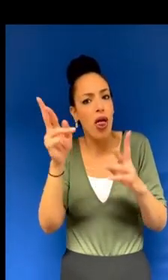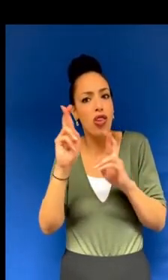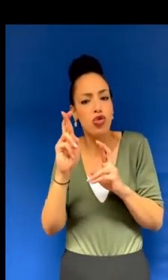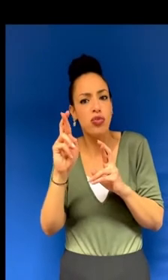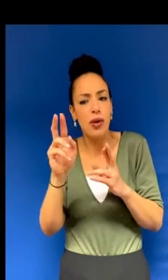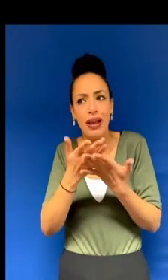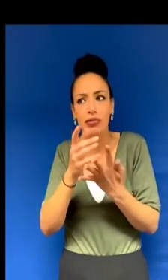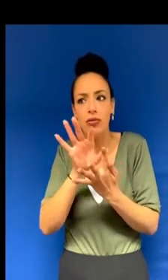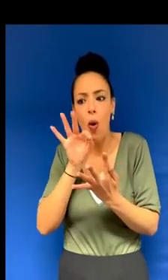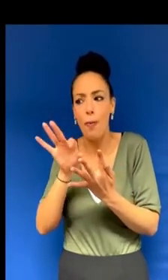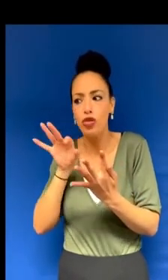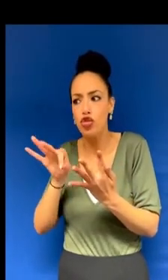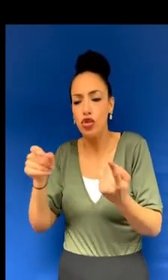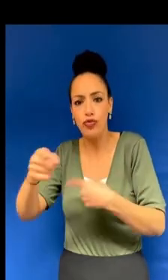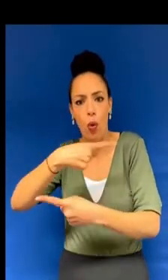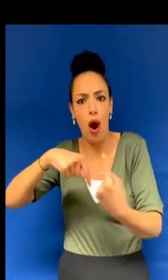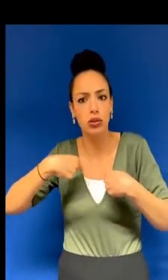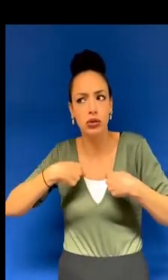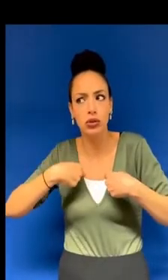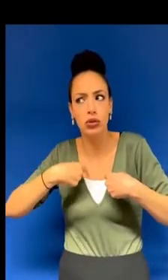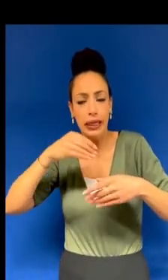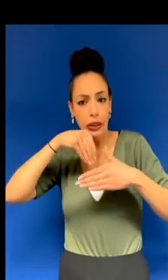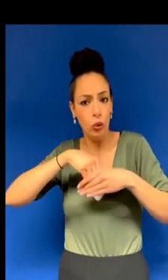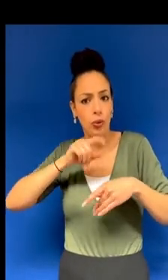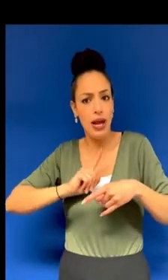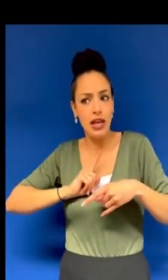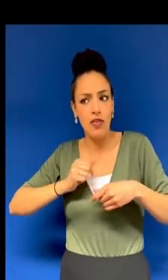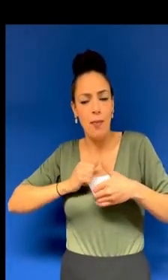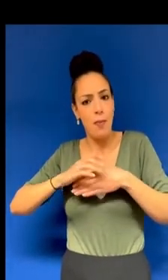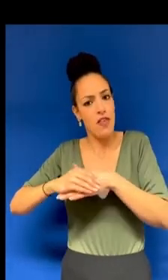third option, council housing, which again isn't happening for a lot of people. To get a council